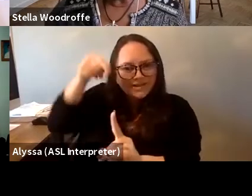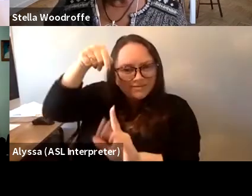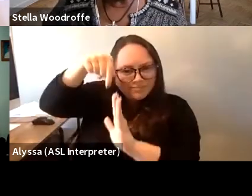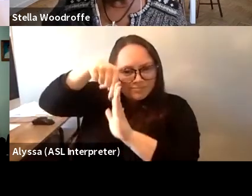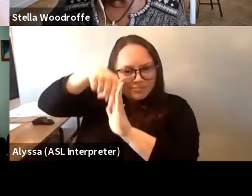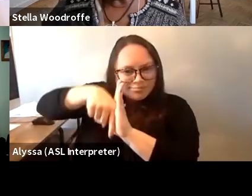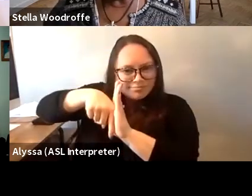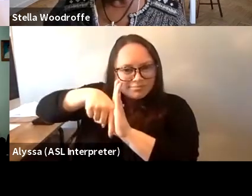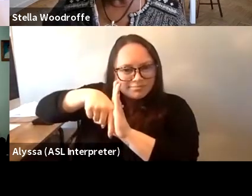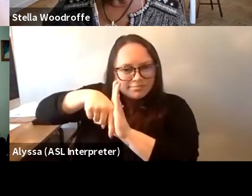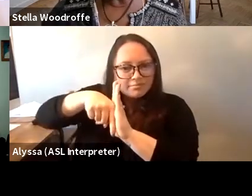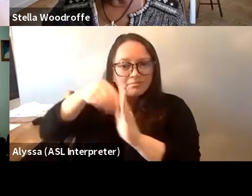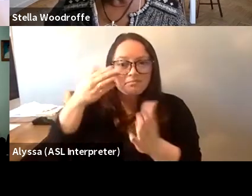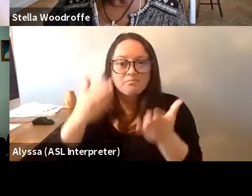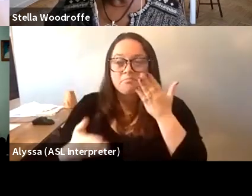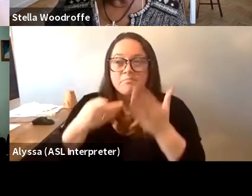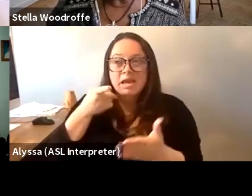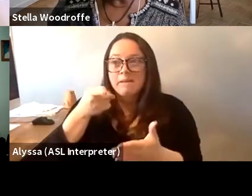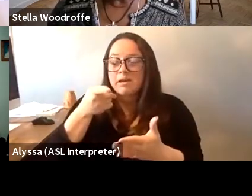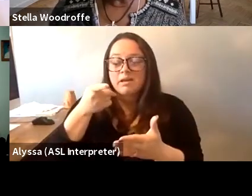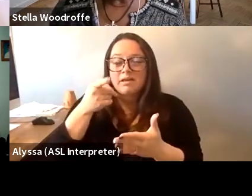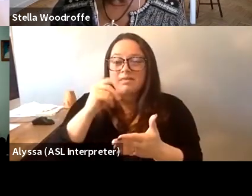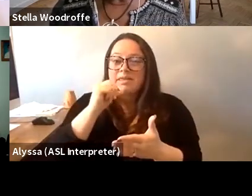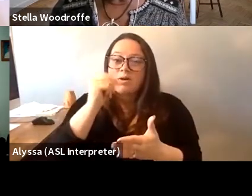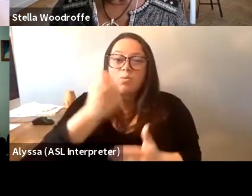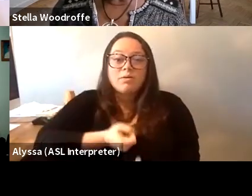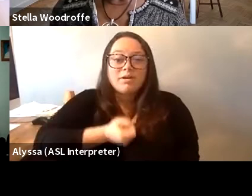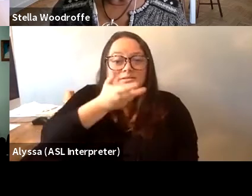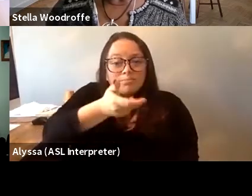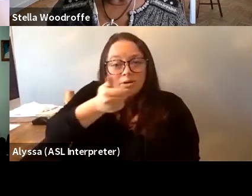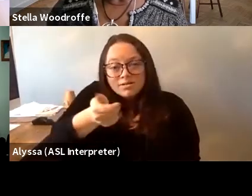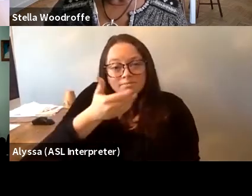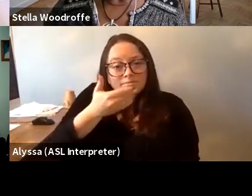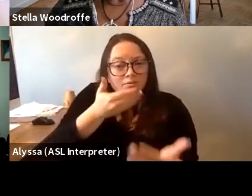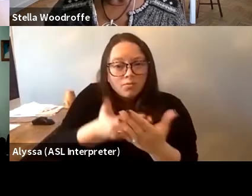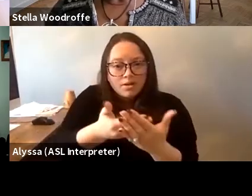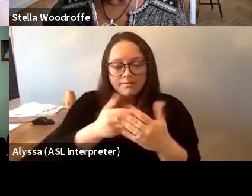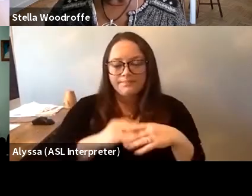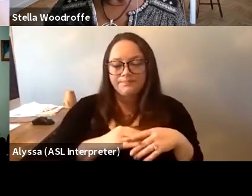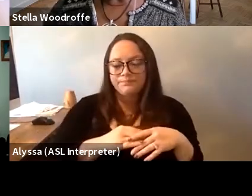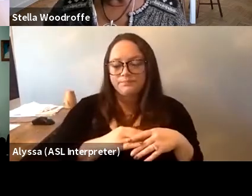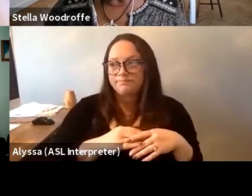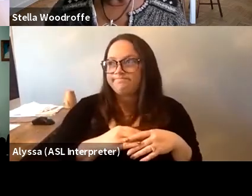not be expressing themselves that well. Or who may be, who may